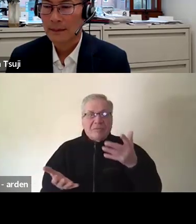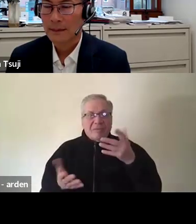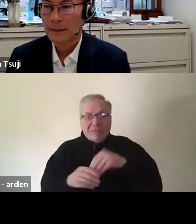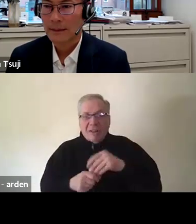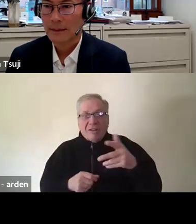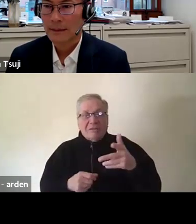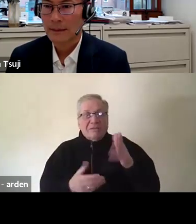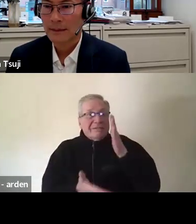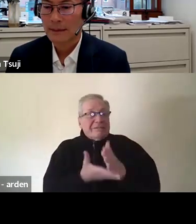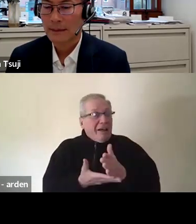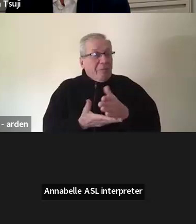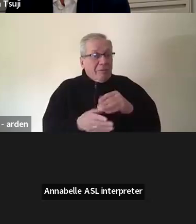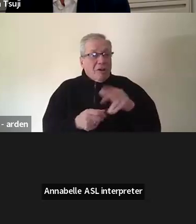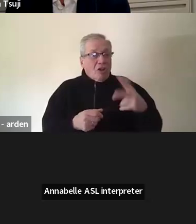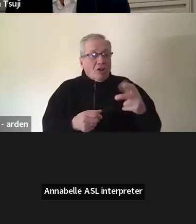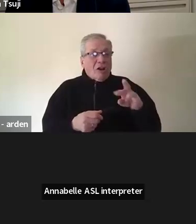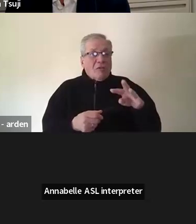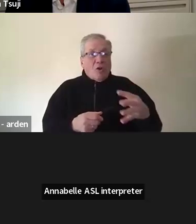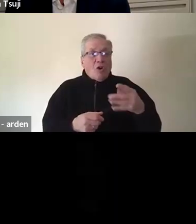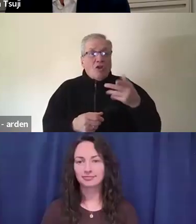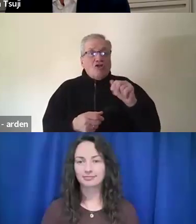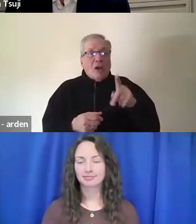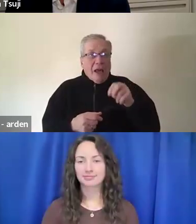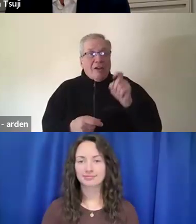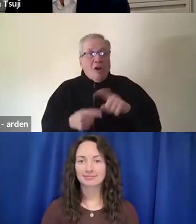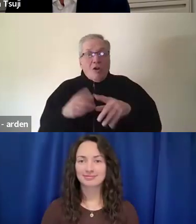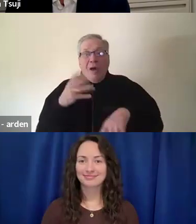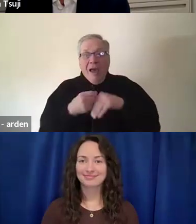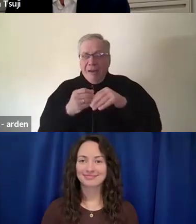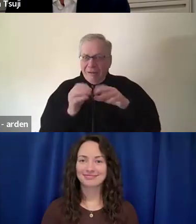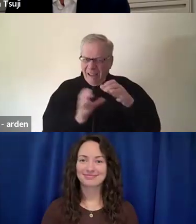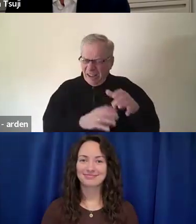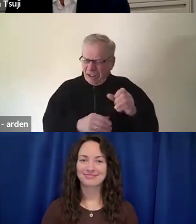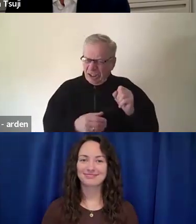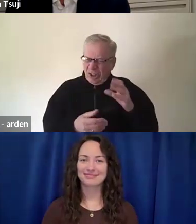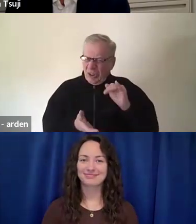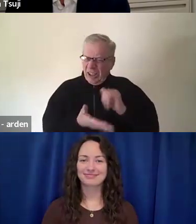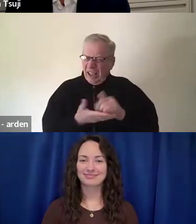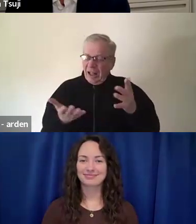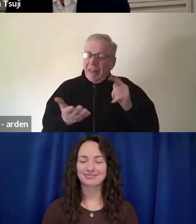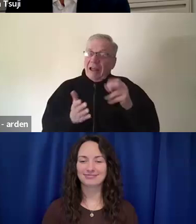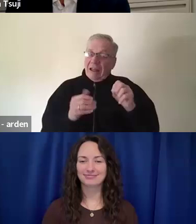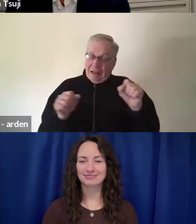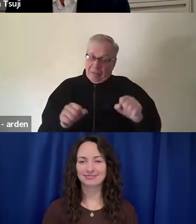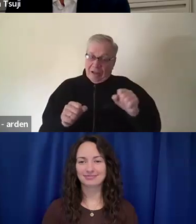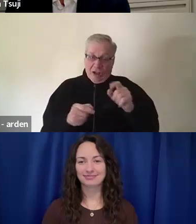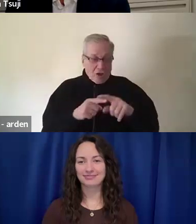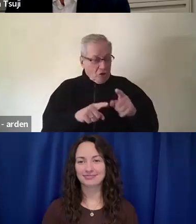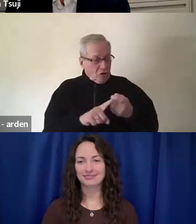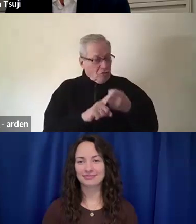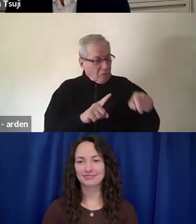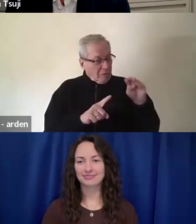grade. So we had to keep adding categories. So the ability to go from a migrant family to